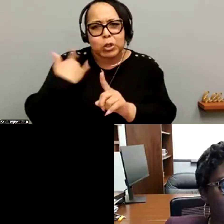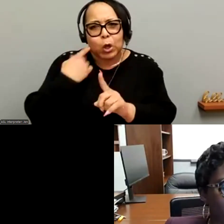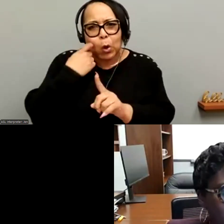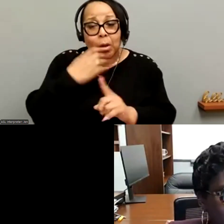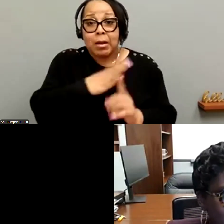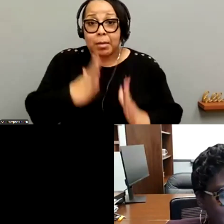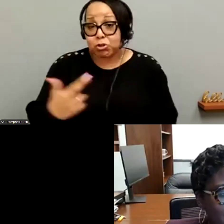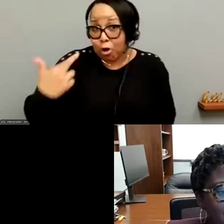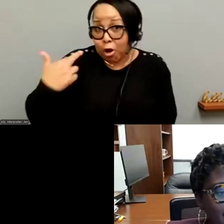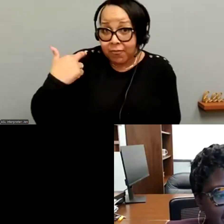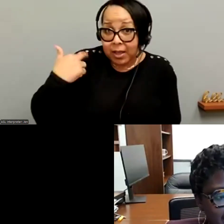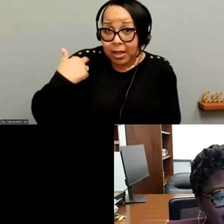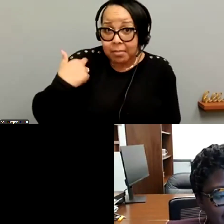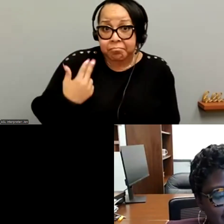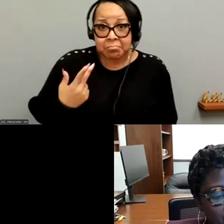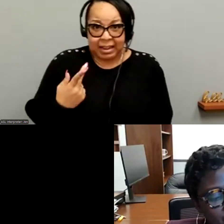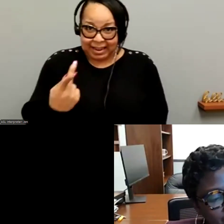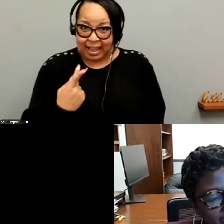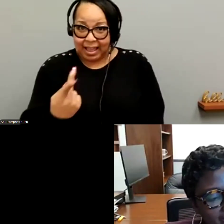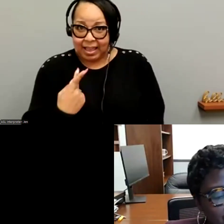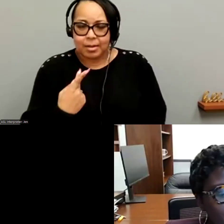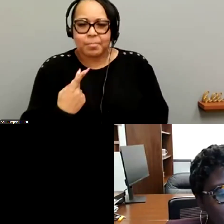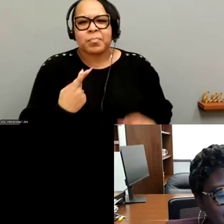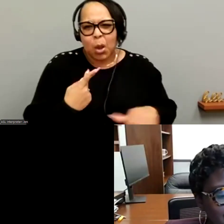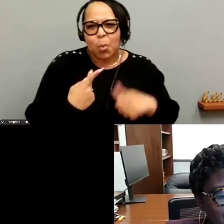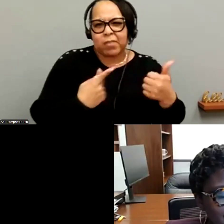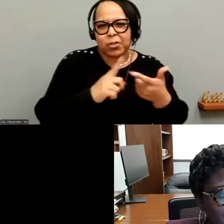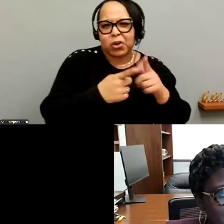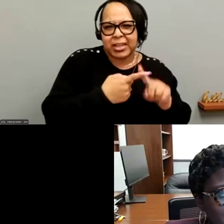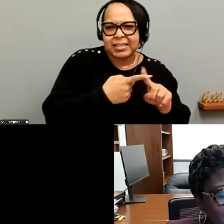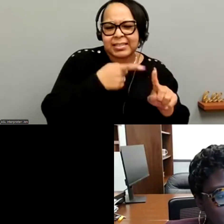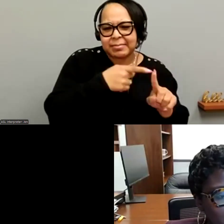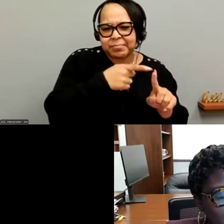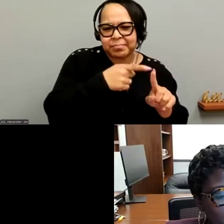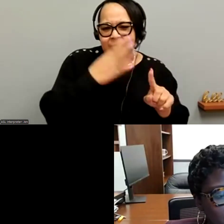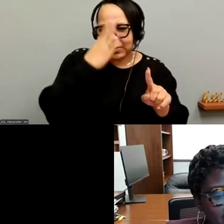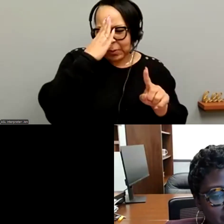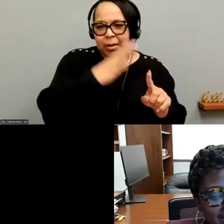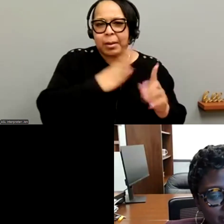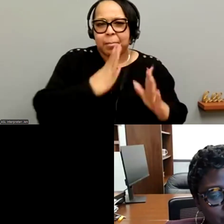13:07:54 Arfa and I and one of our other friends, the Commissioner of DFSS,